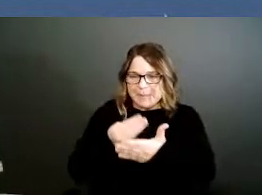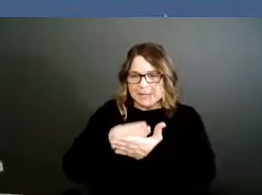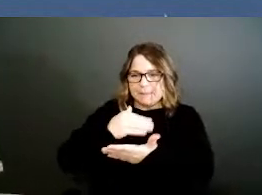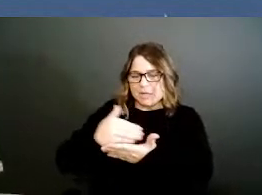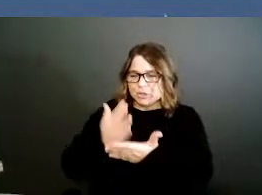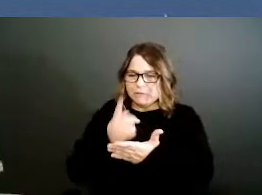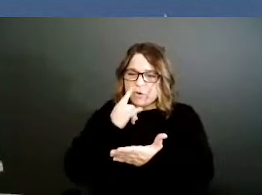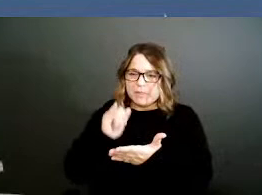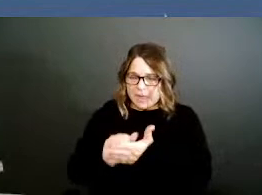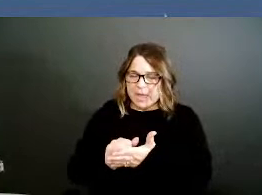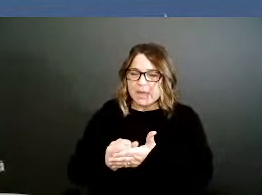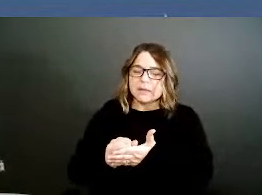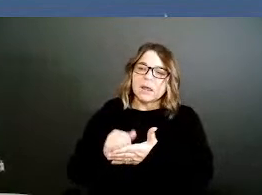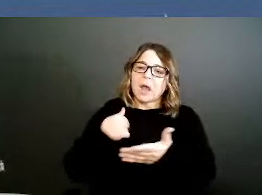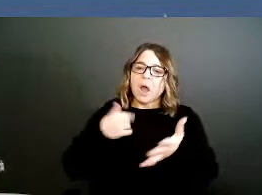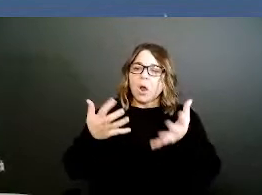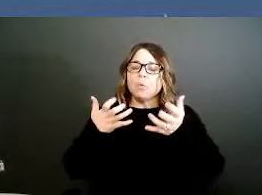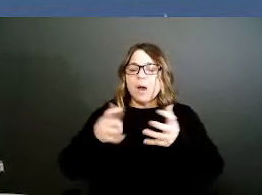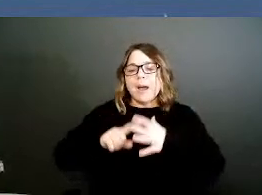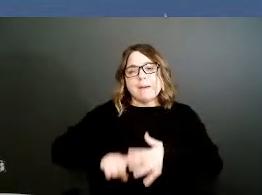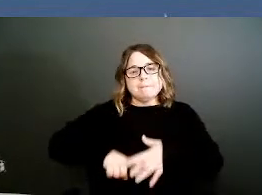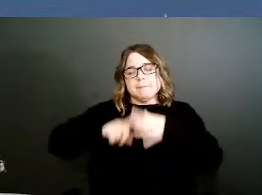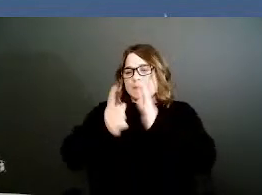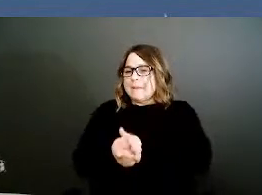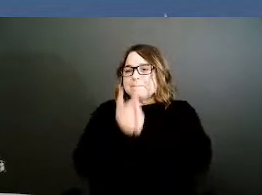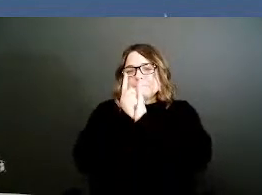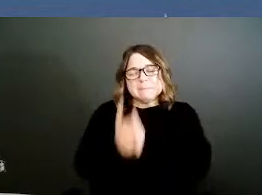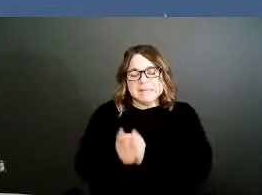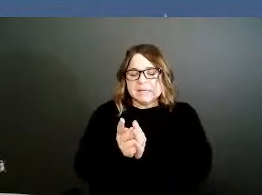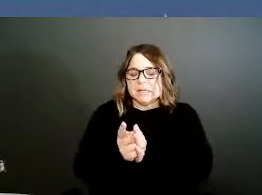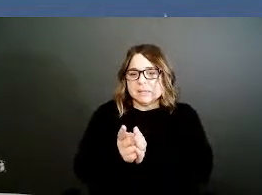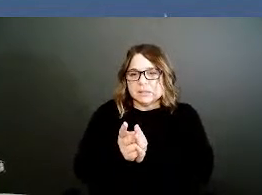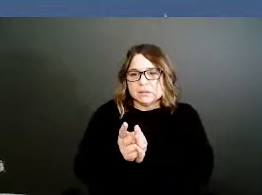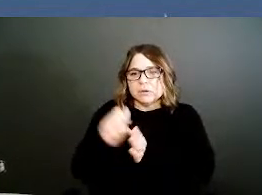AN IMMEDIATE -- AND I'D LIKE YOU TO BEGIN AN IMMEDIATE PERFORMANCE AUDIT.